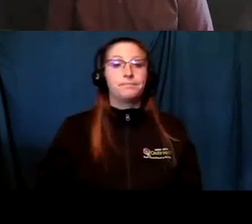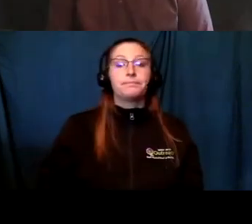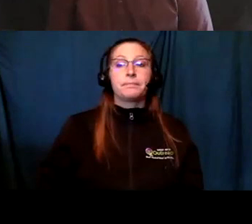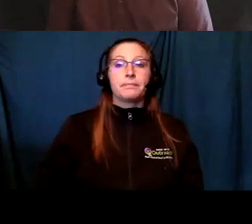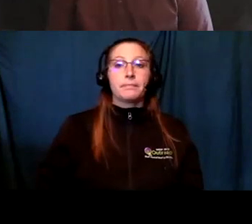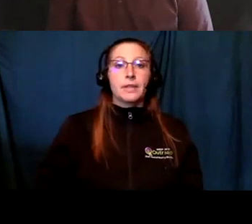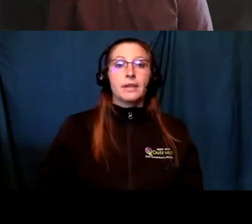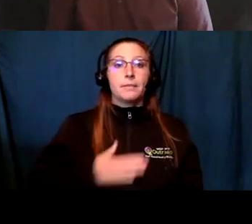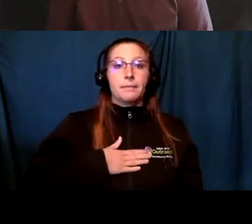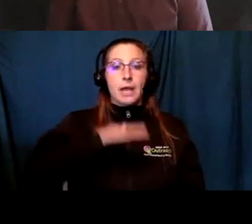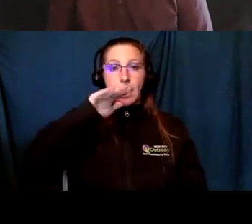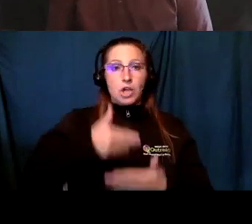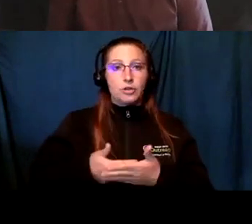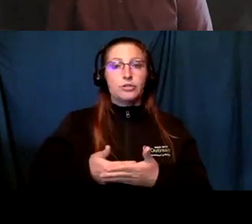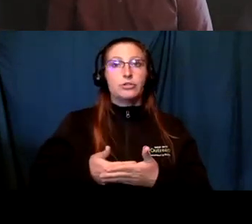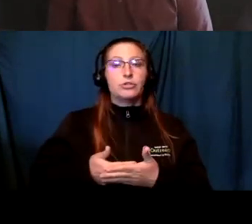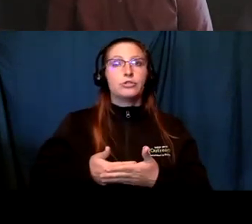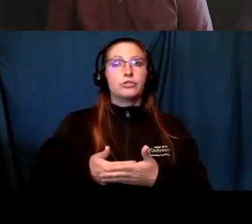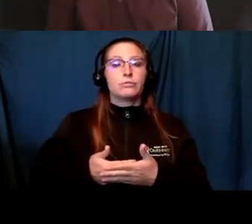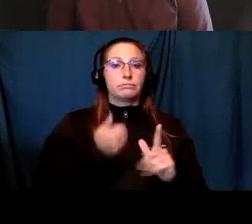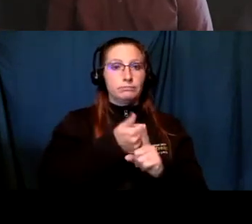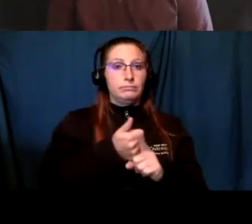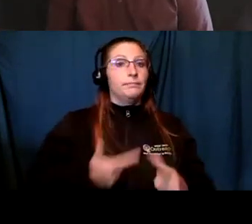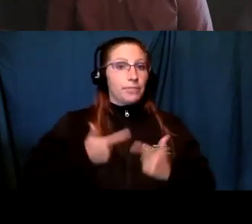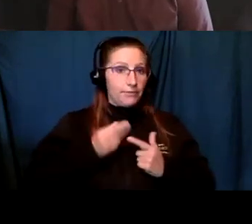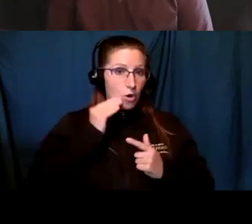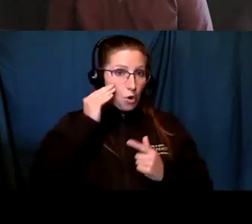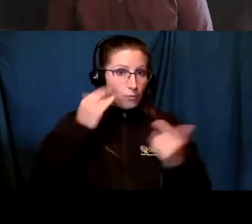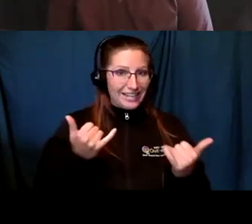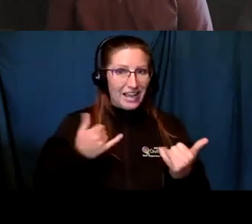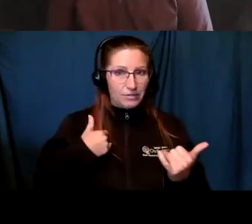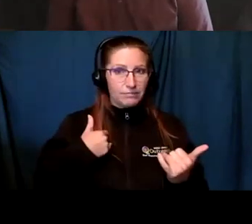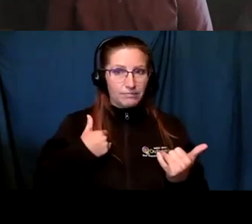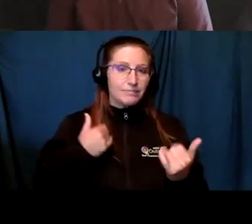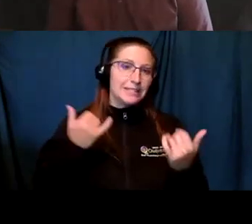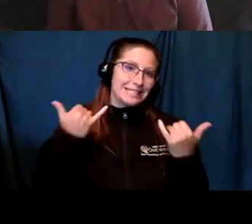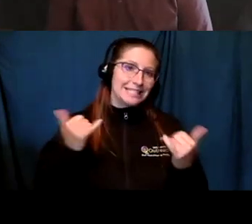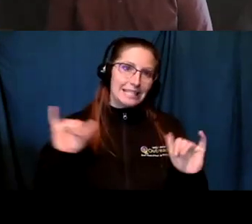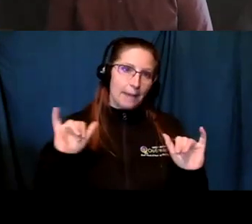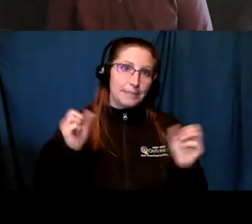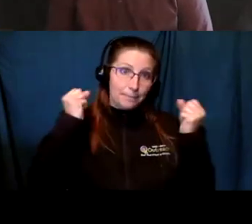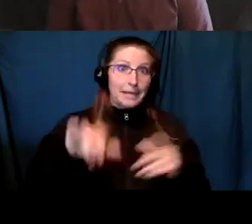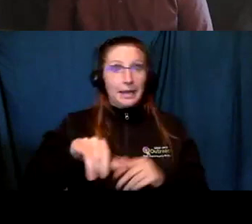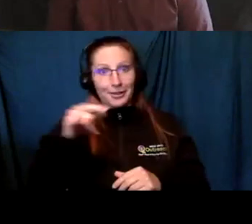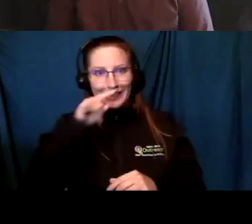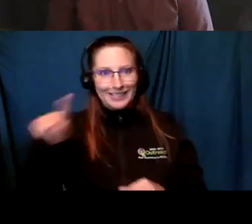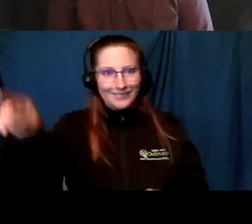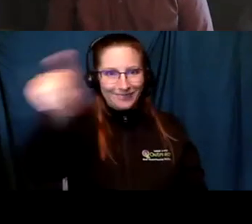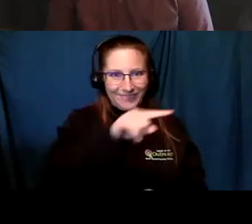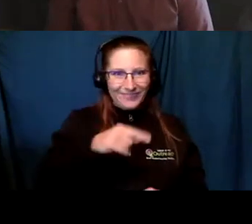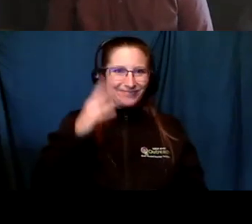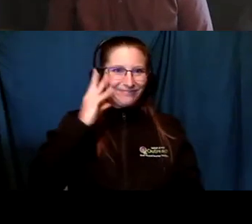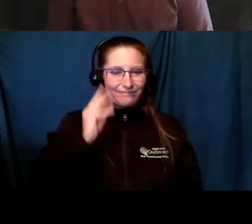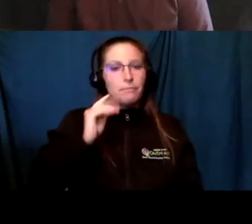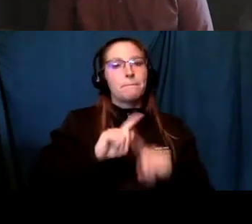She is living at home with us, like probably a lot of other people's kids, but she uses sign language